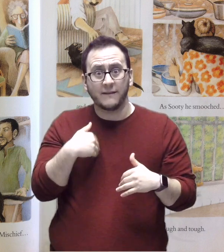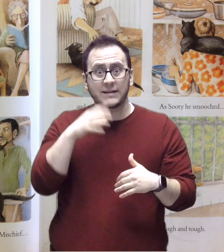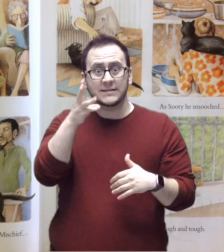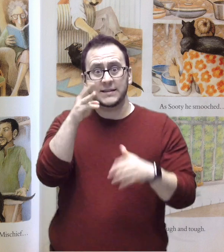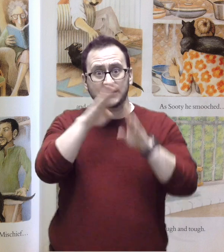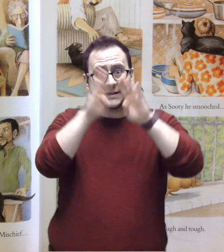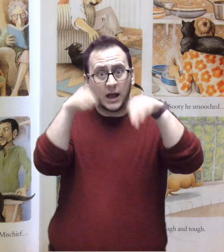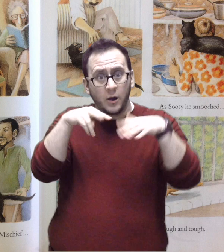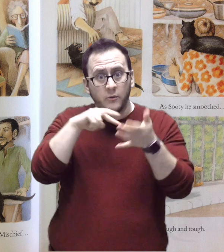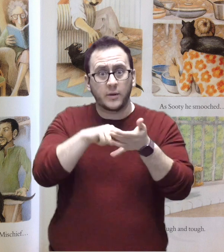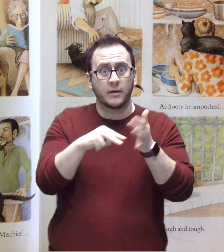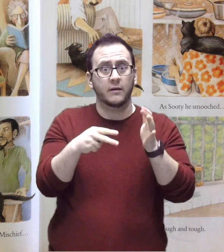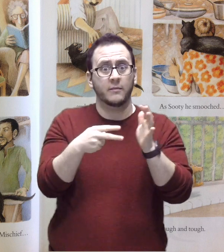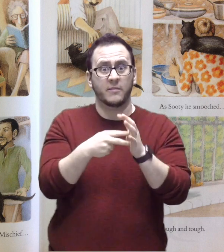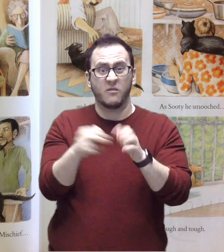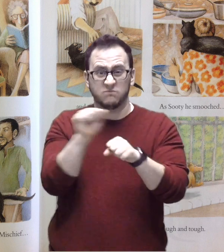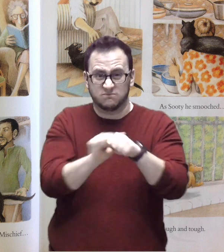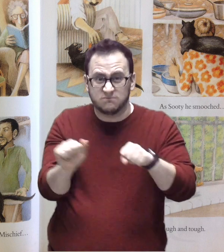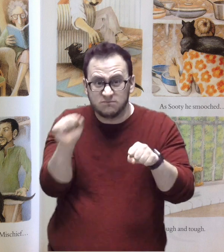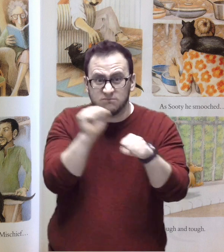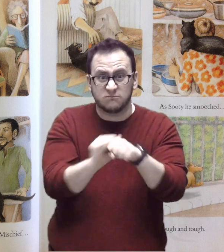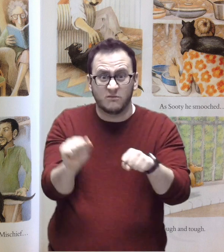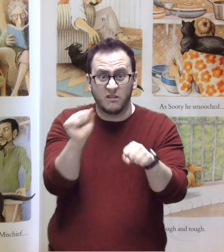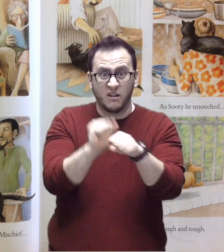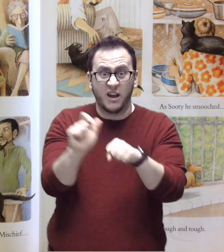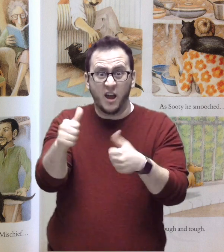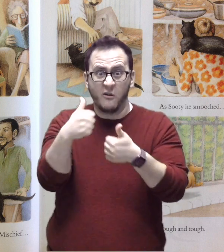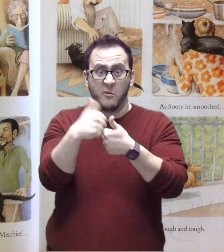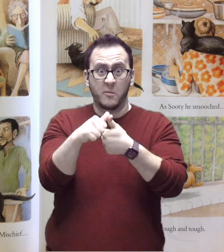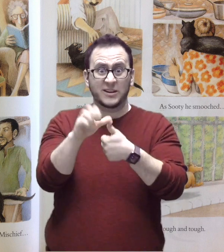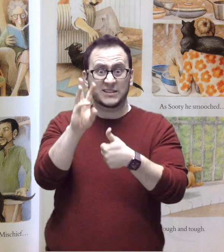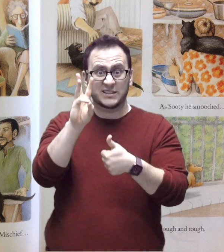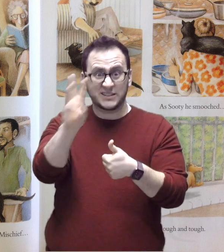He had six different names to remember and six different ways to behave.